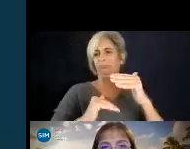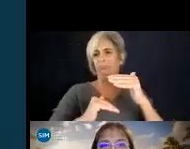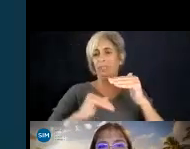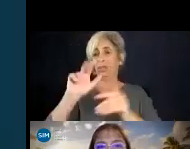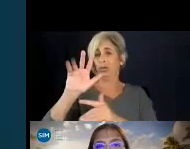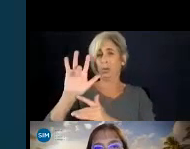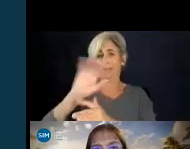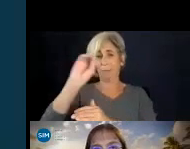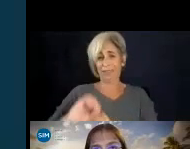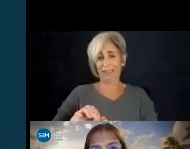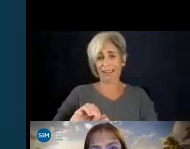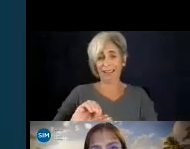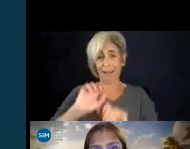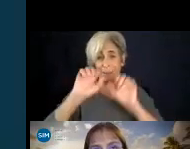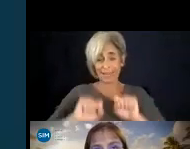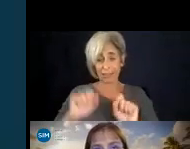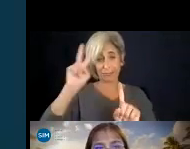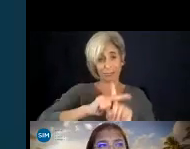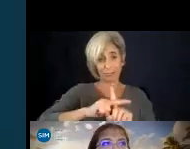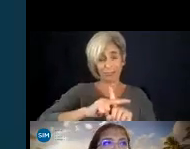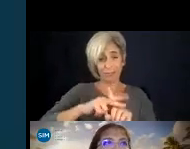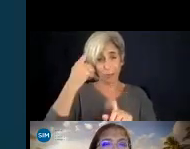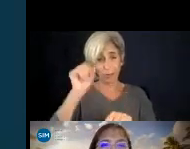of our potential candidates for jobs.